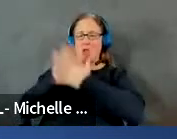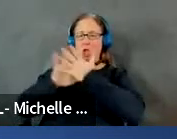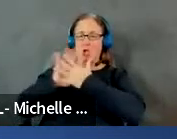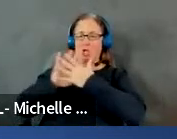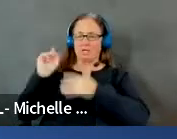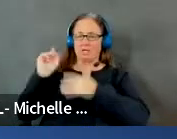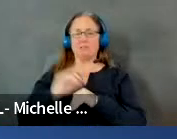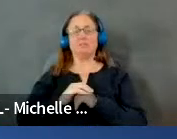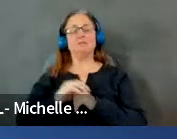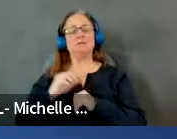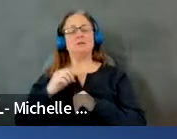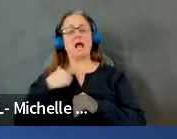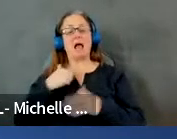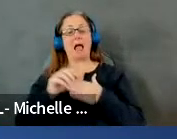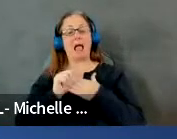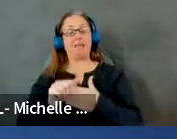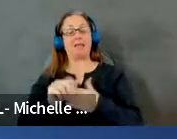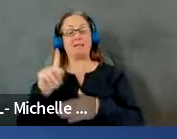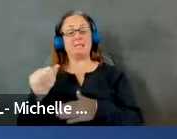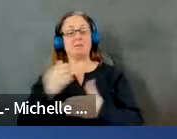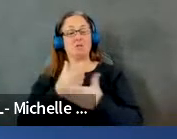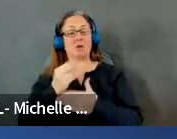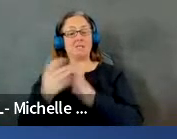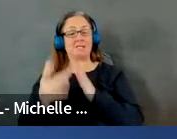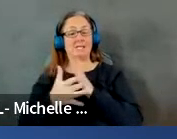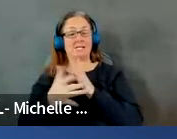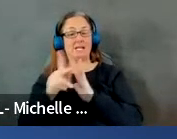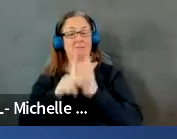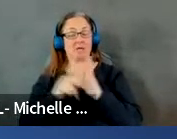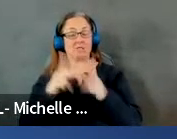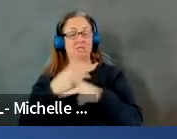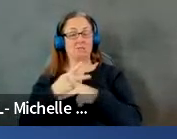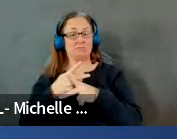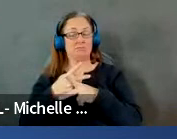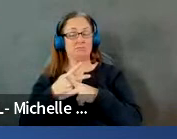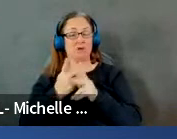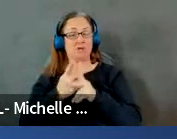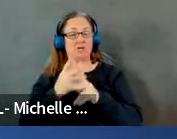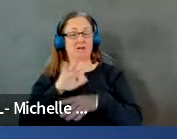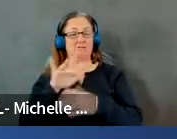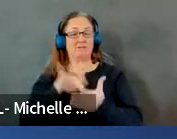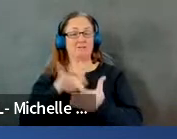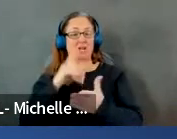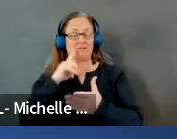I lead the Disability Rights and technology project, the Center for Democracy and Technology.